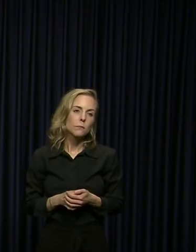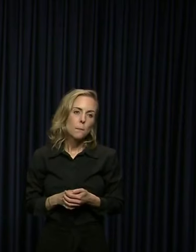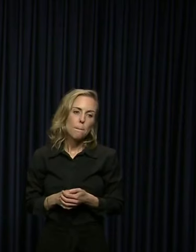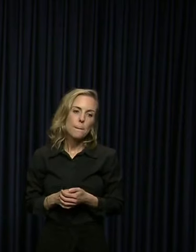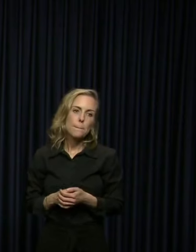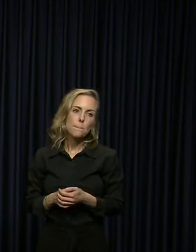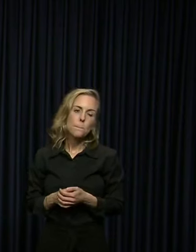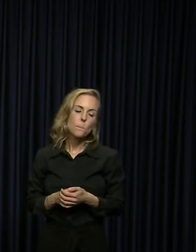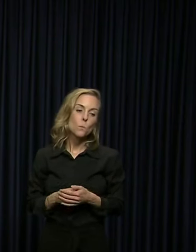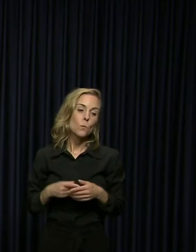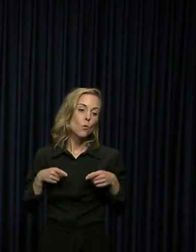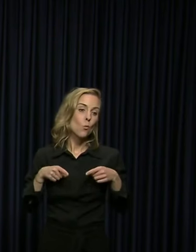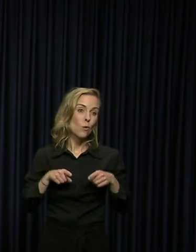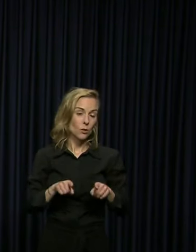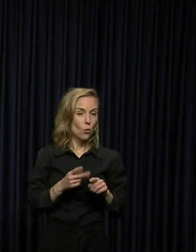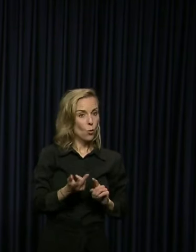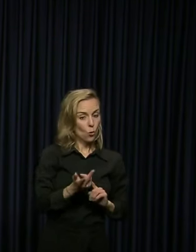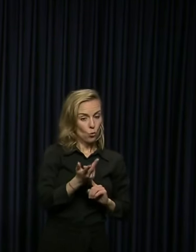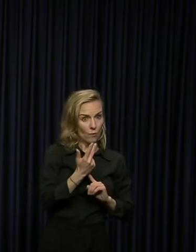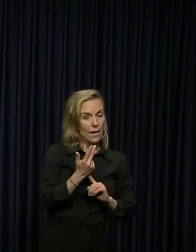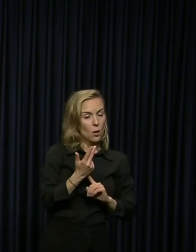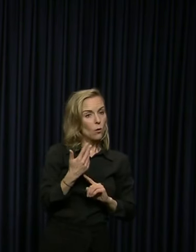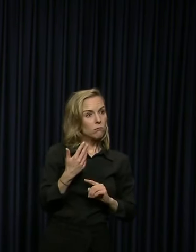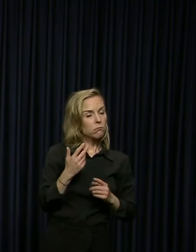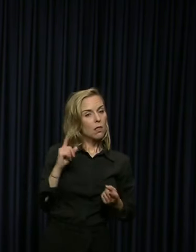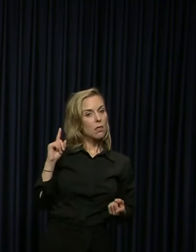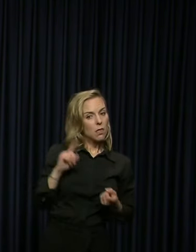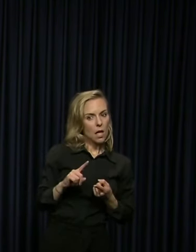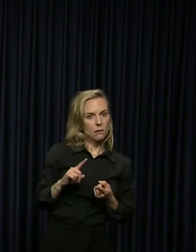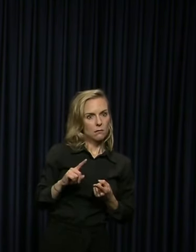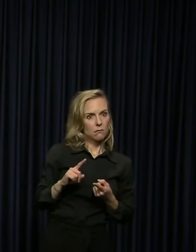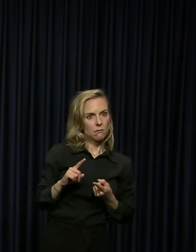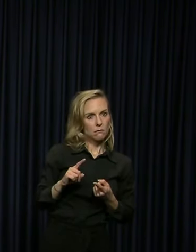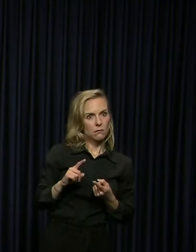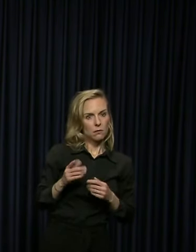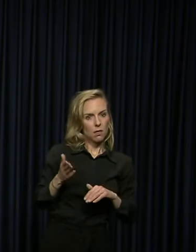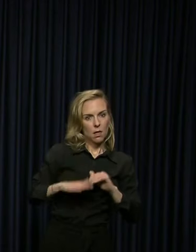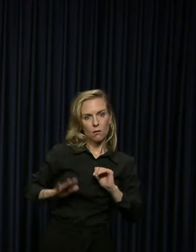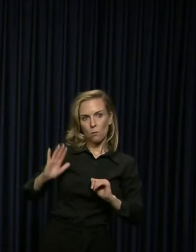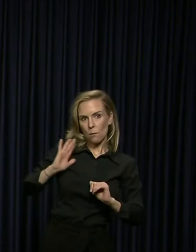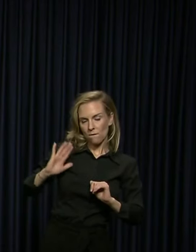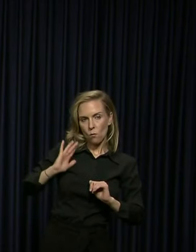INFORMATION.